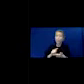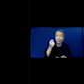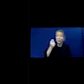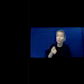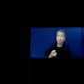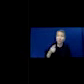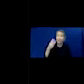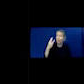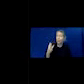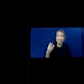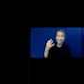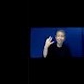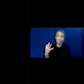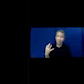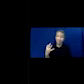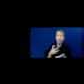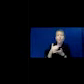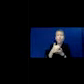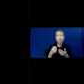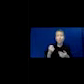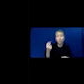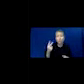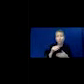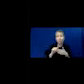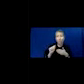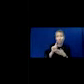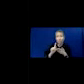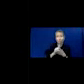She makes $12 an hour.